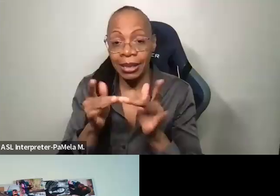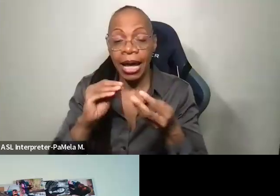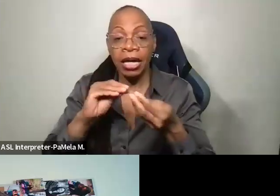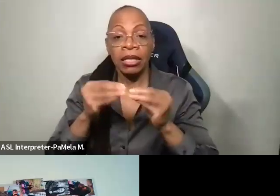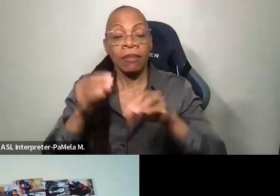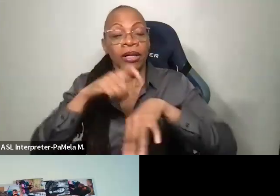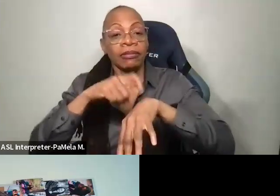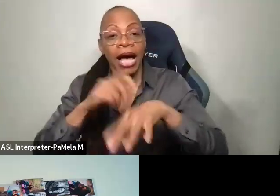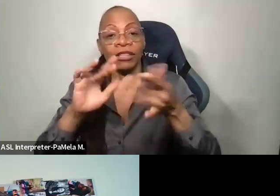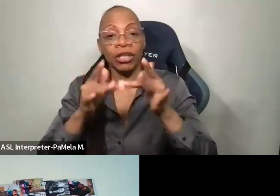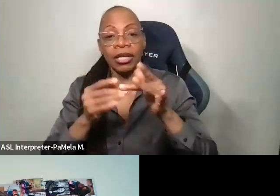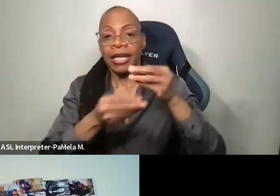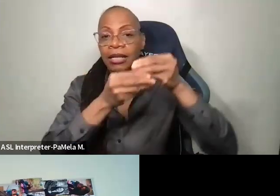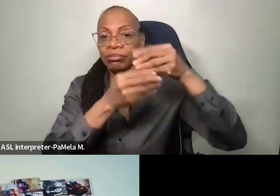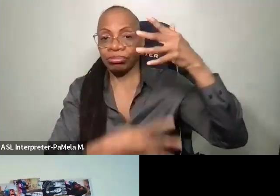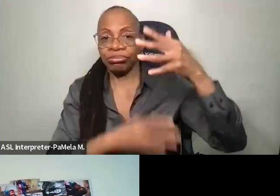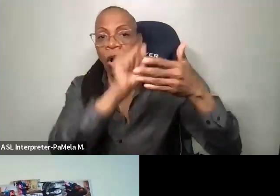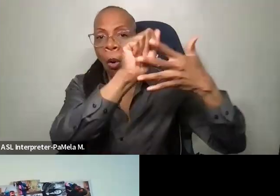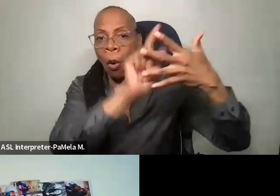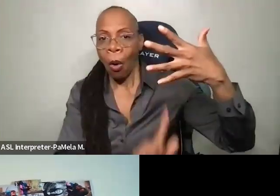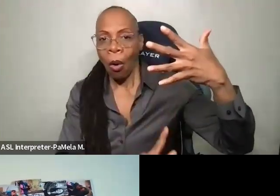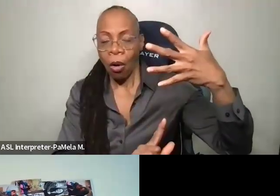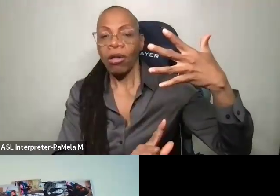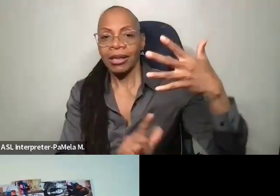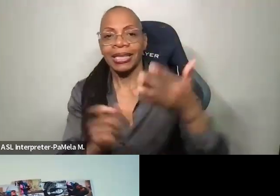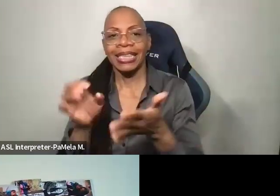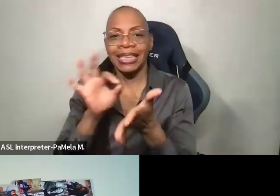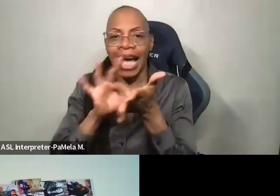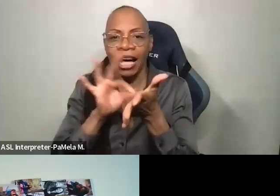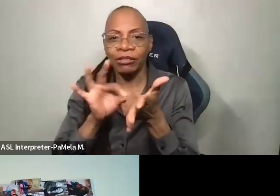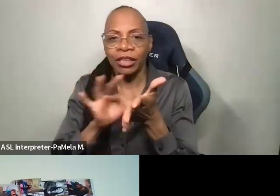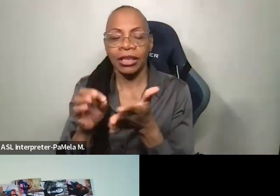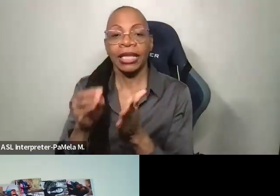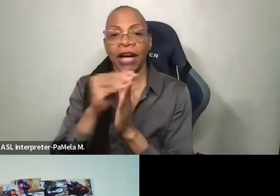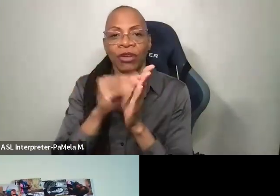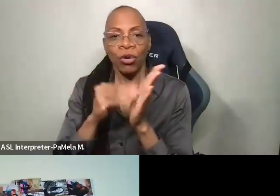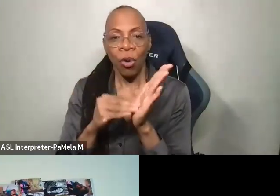all of that is recorded and counted. And then, you know, the subsequent questions about,